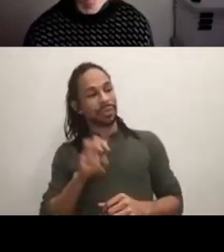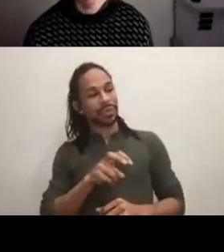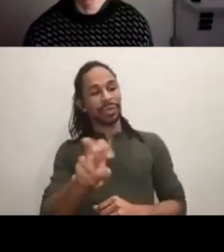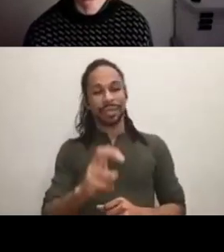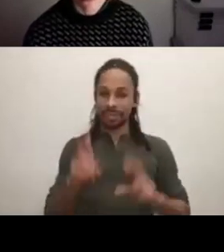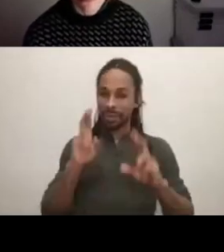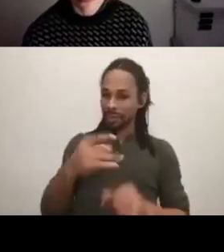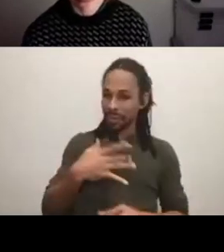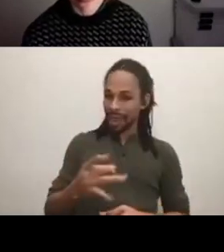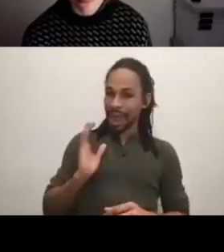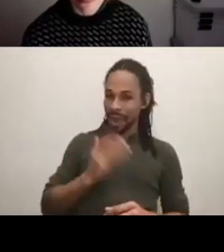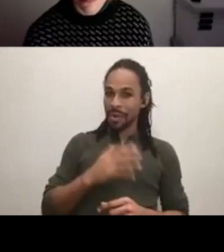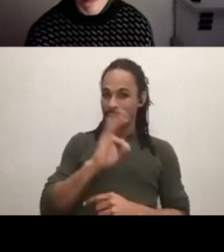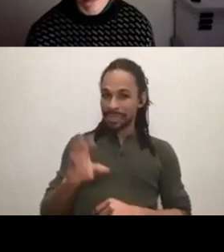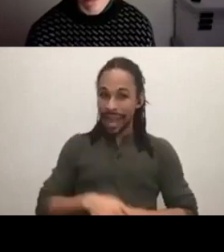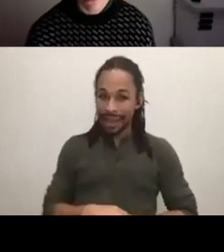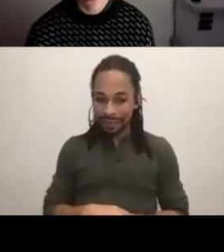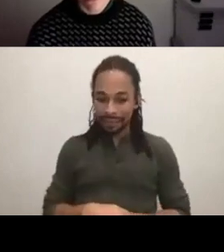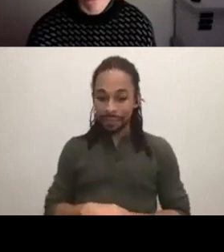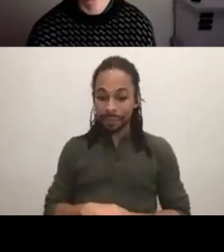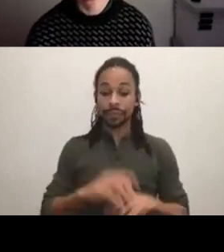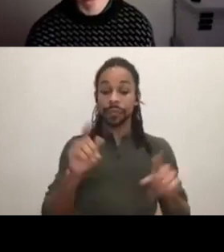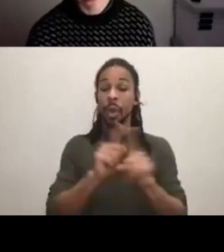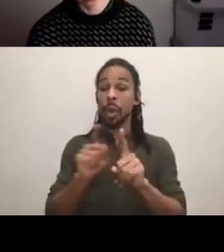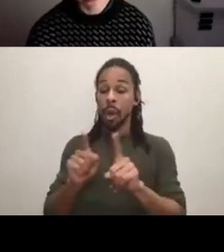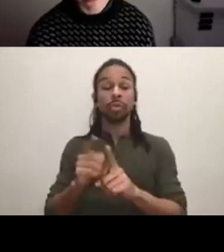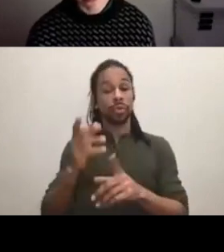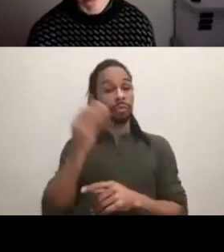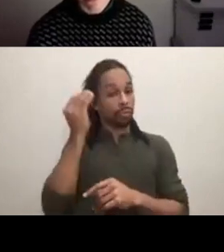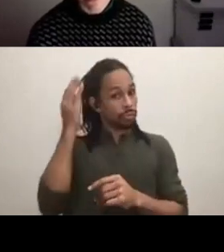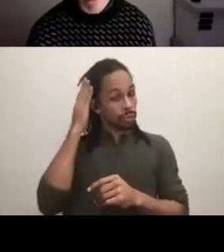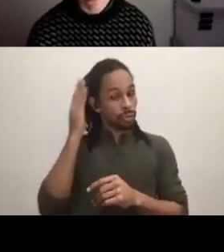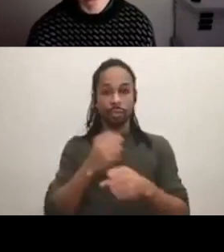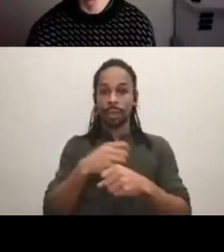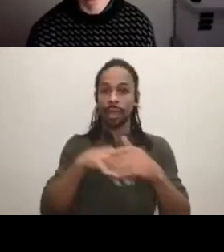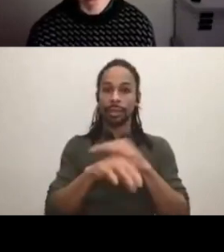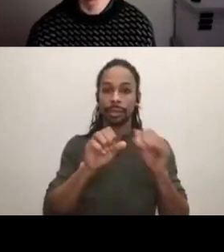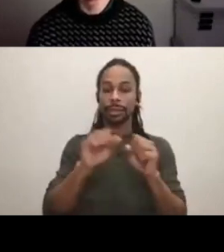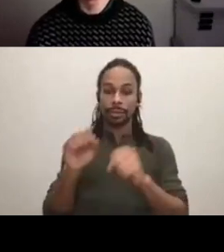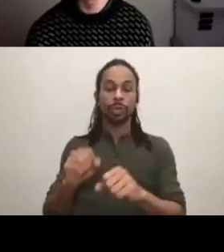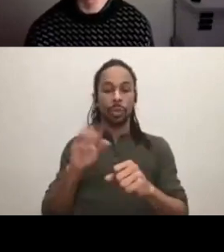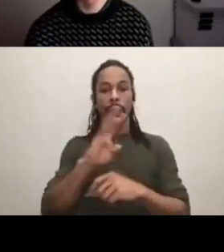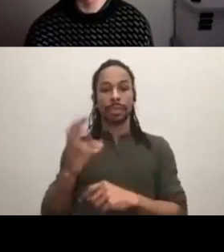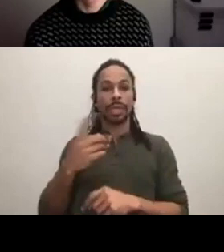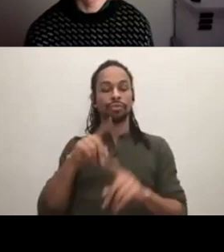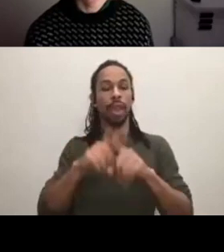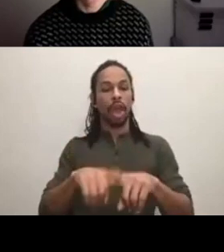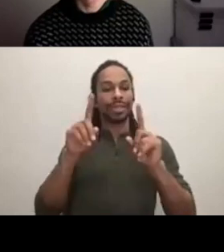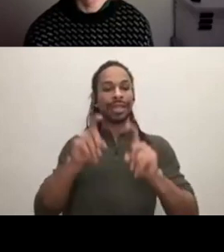unmute yourself if there's something that you want to share. And yeah, I think we're